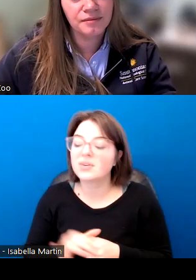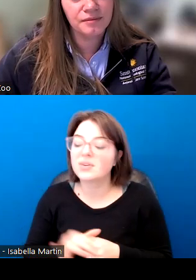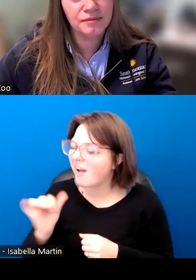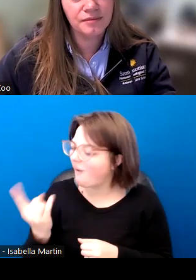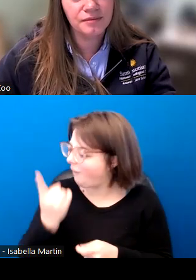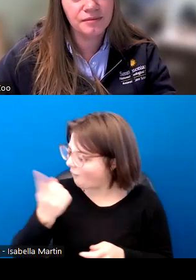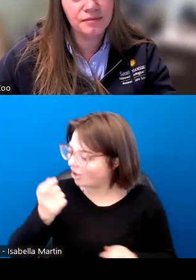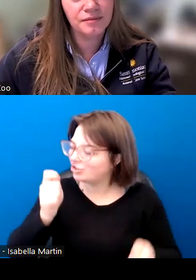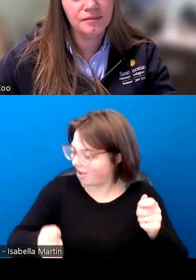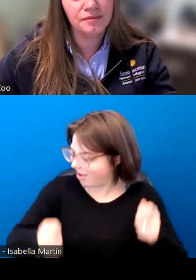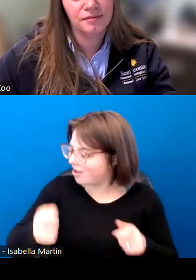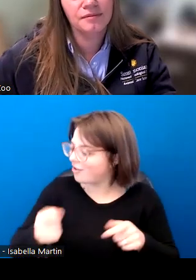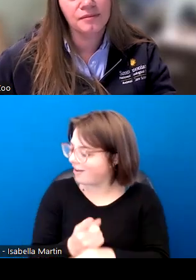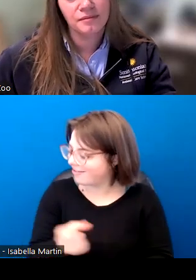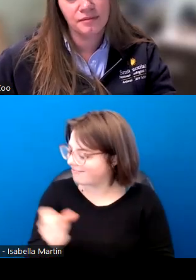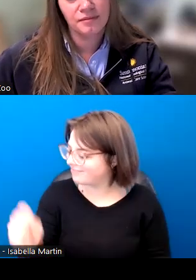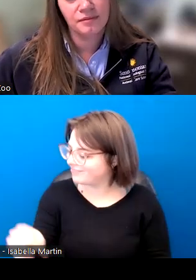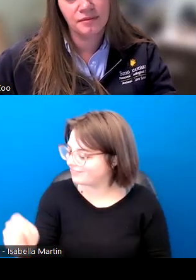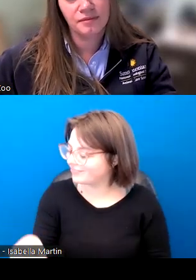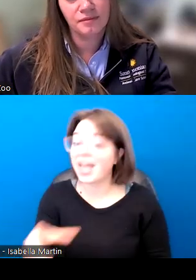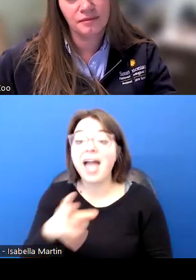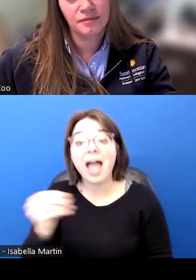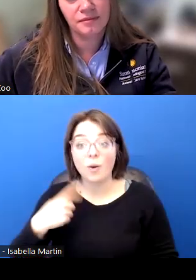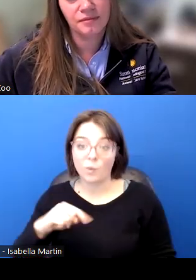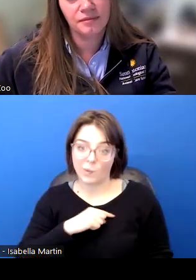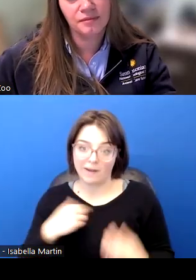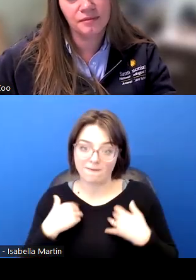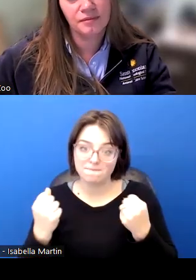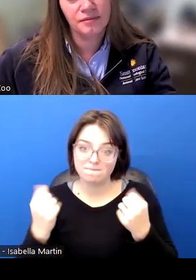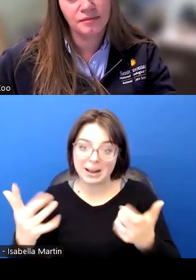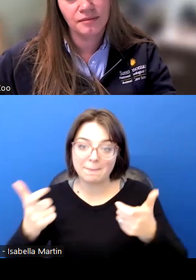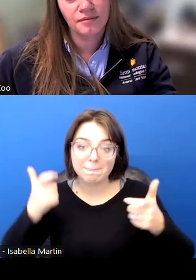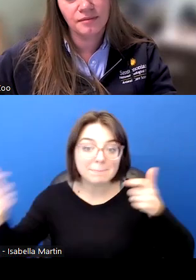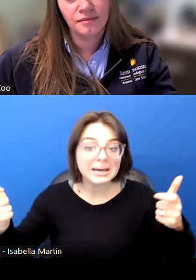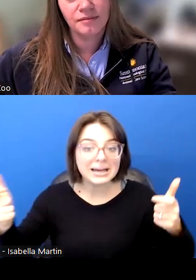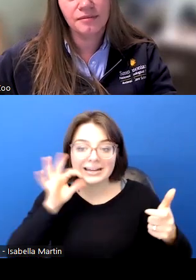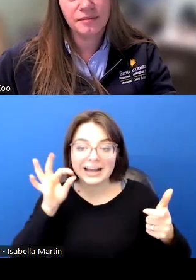ton of large cats here at the National Zoo as well. We have some lions and tigers and cheetahs